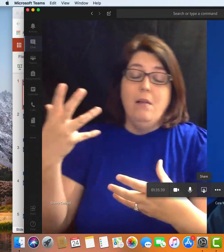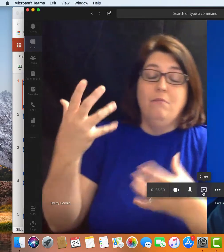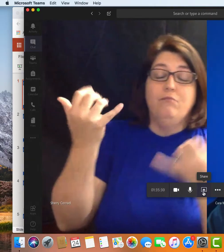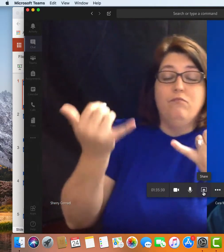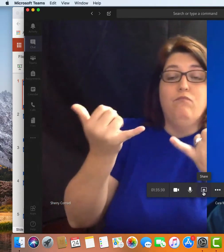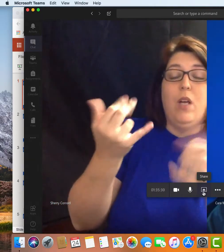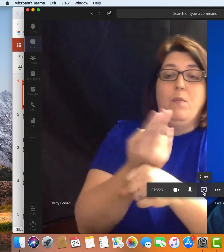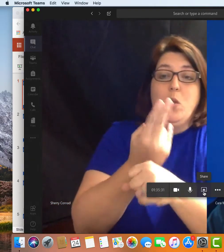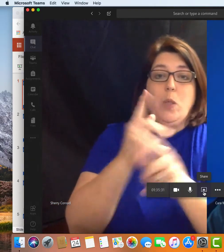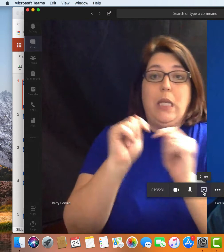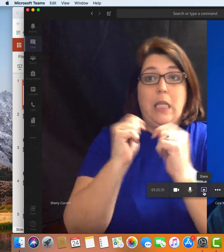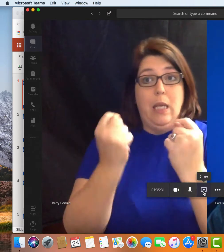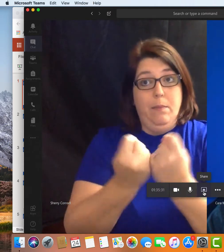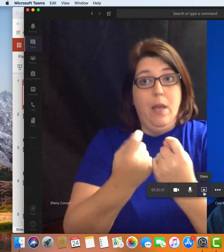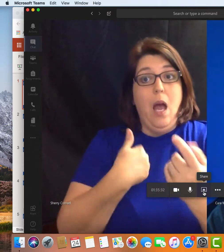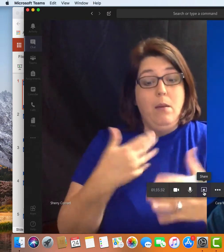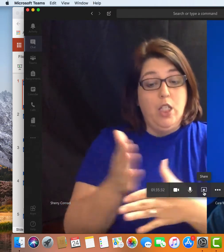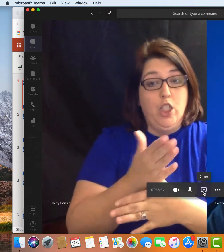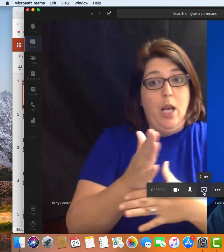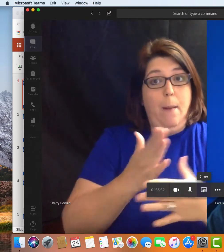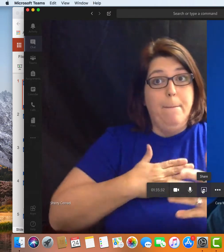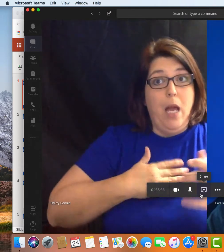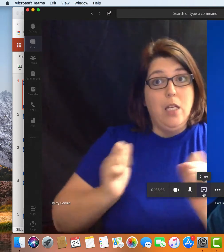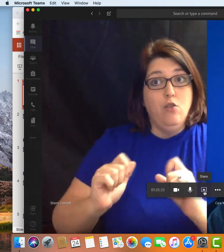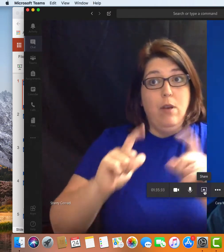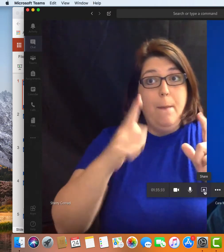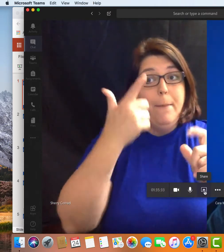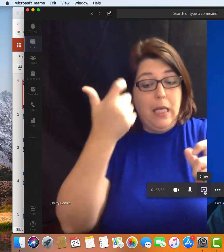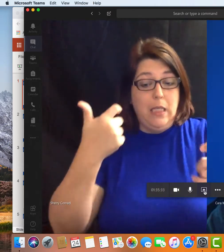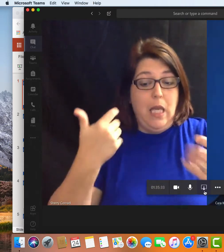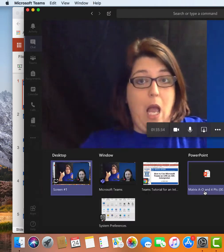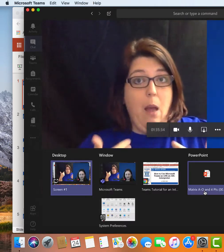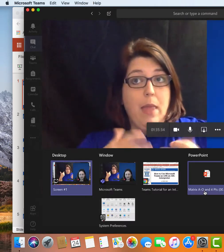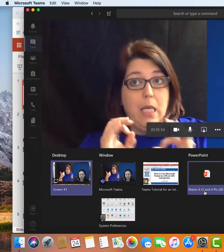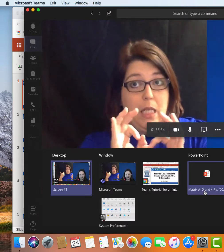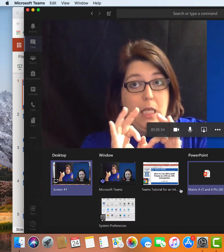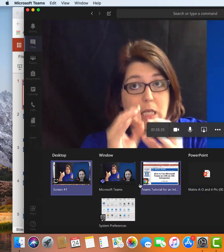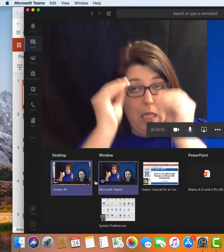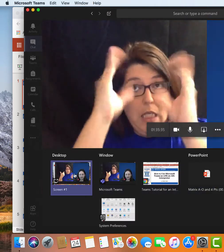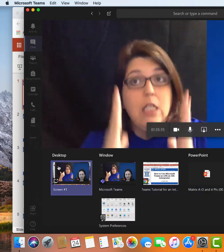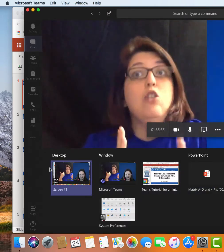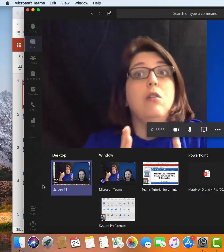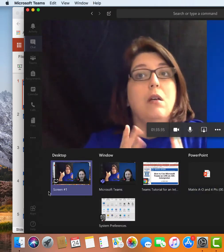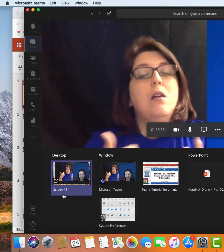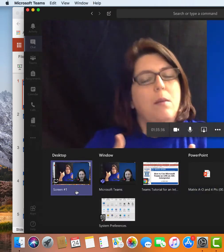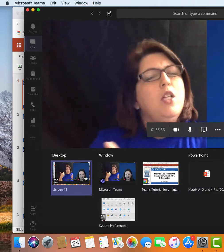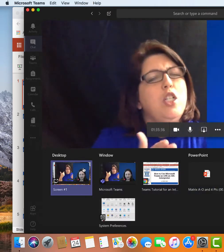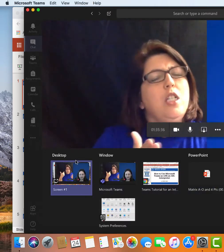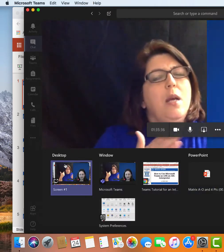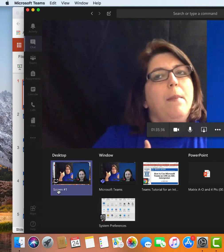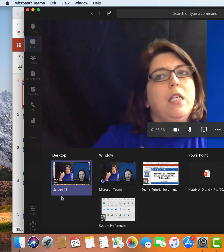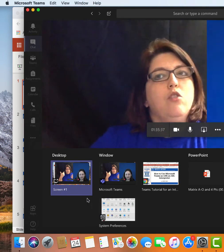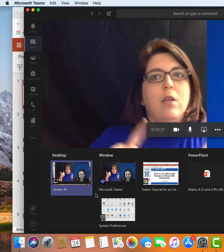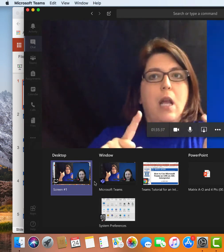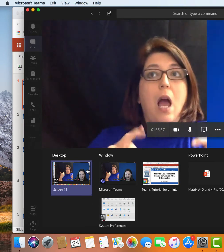I'm going to share my screen because I am the teacher, so I'm going to share my screen. I'm going share my whole screen.